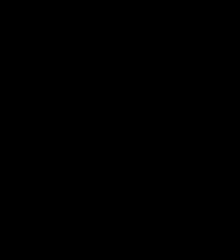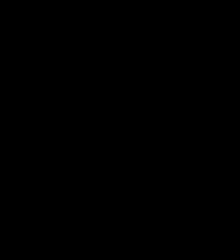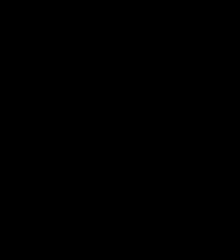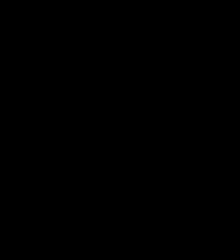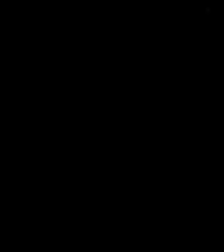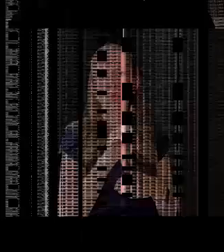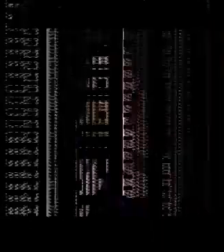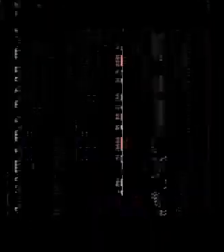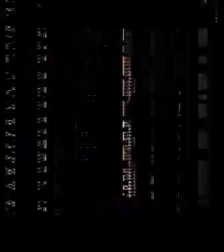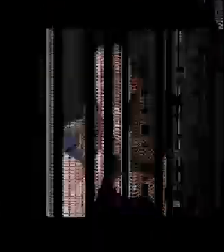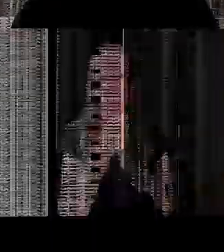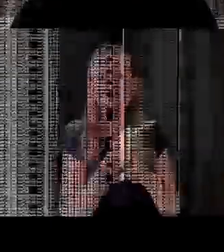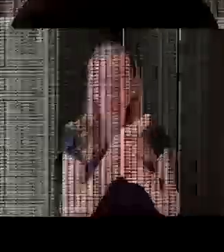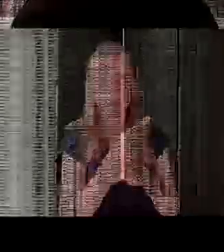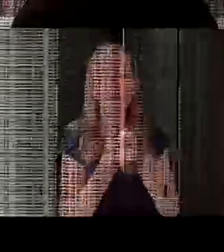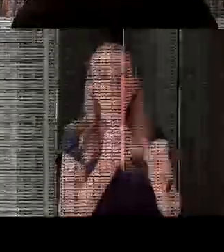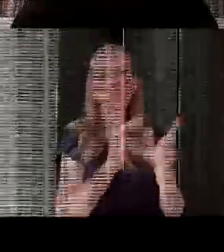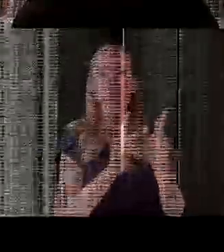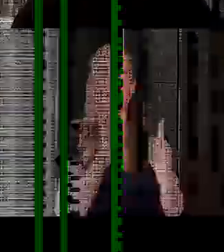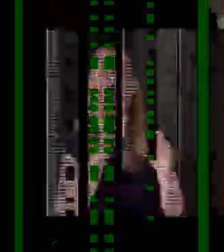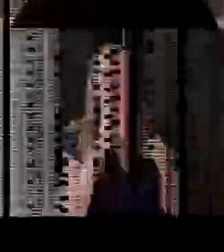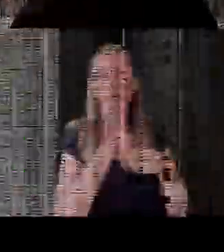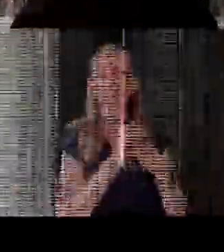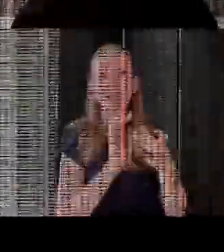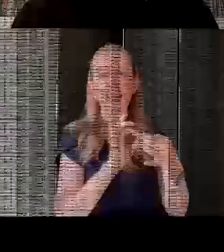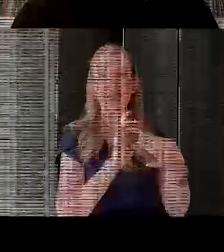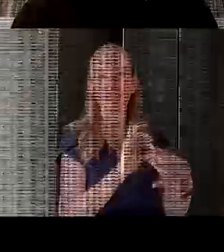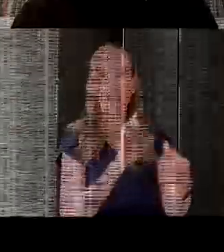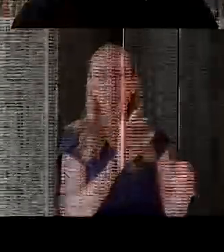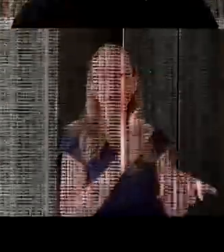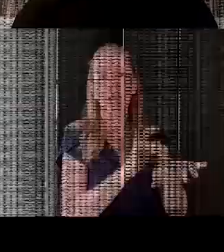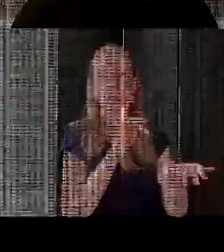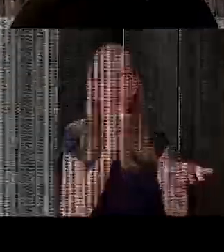A lot of people make those clickable links, which opened in a specific app. The minute I go to copy,